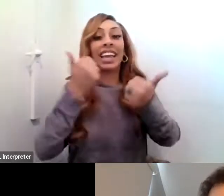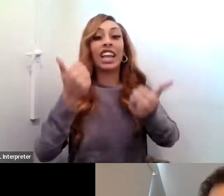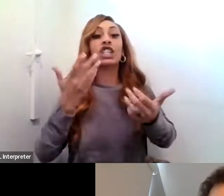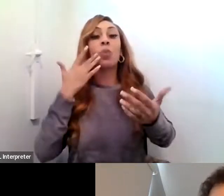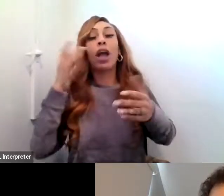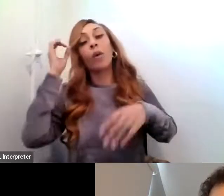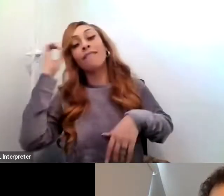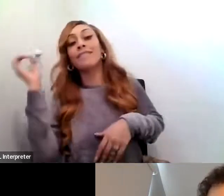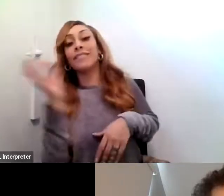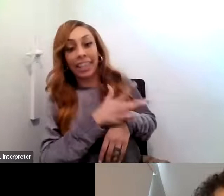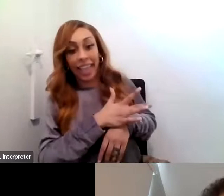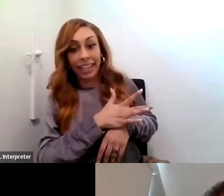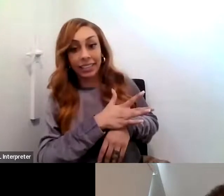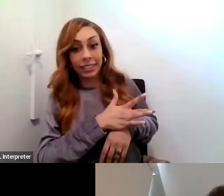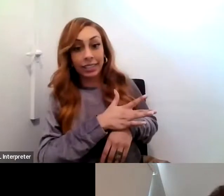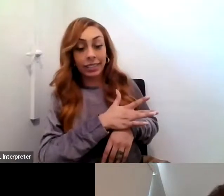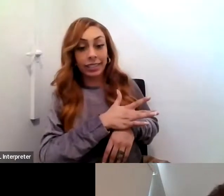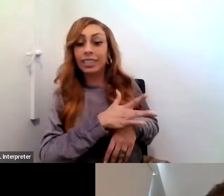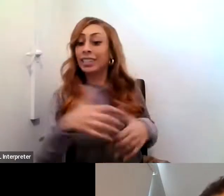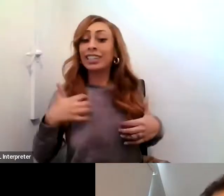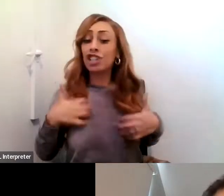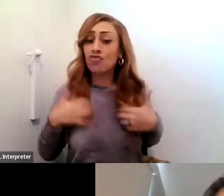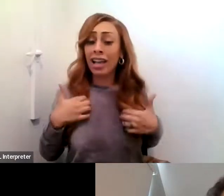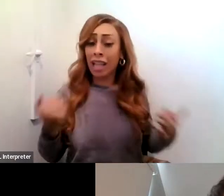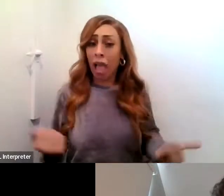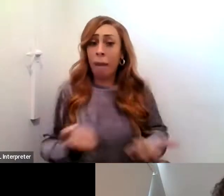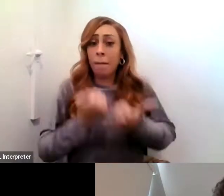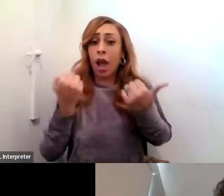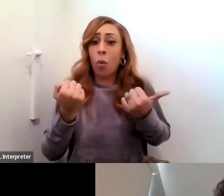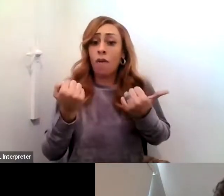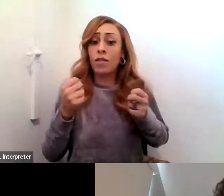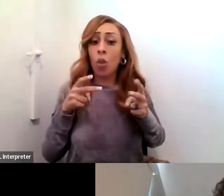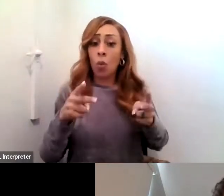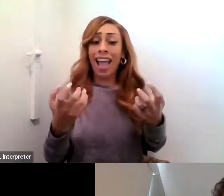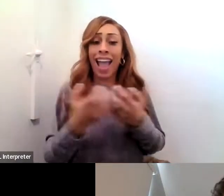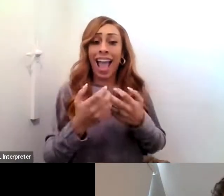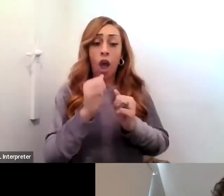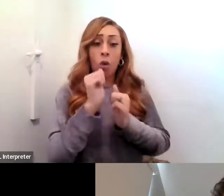I think this is a really interesting and powerful way to think about how we construct our audience's experiences.